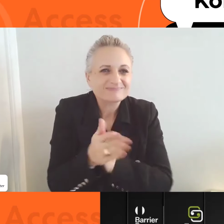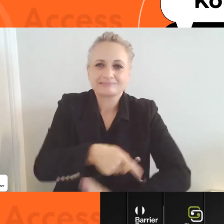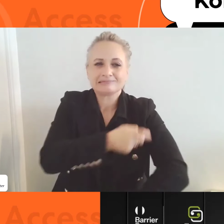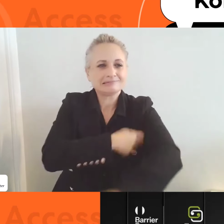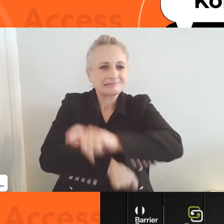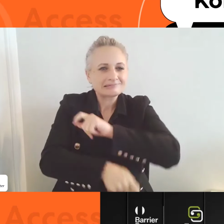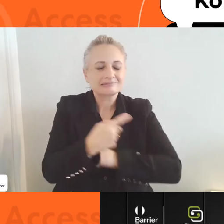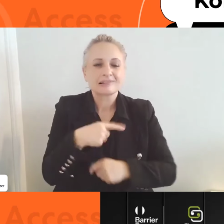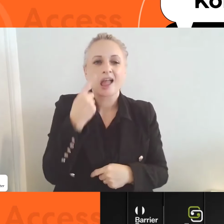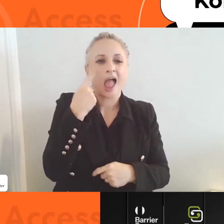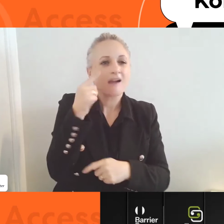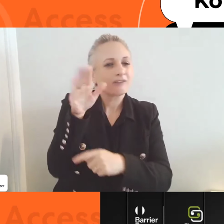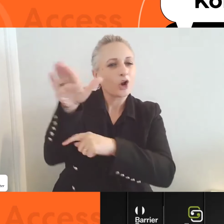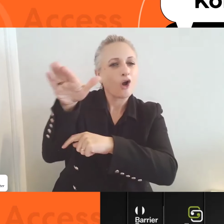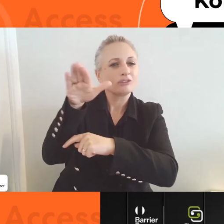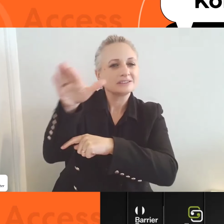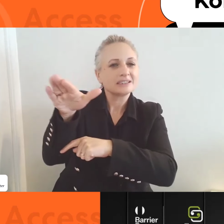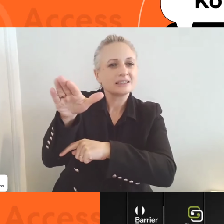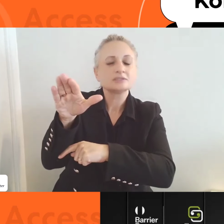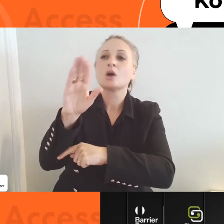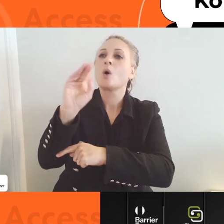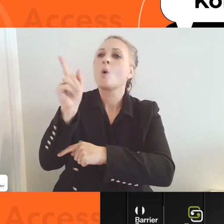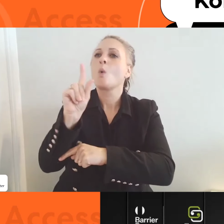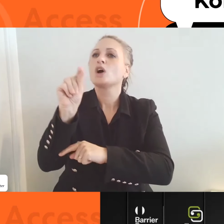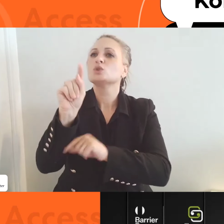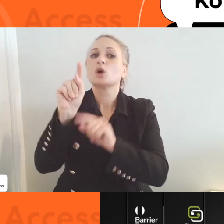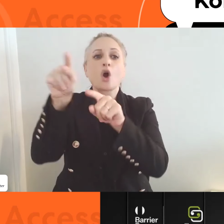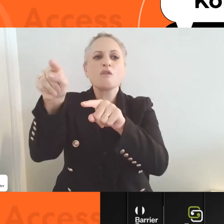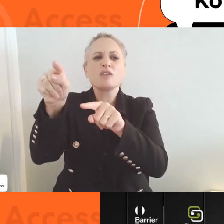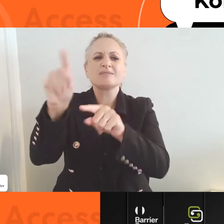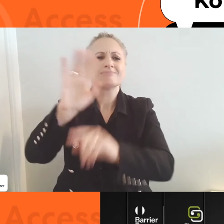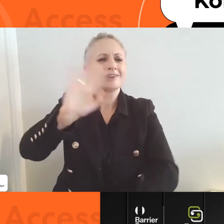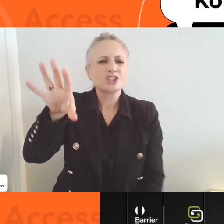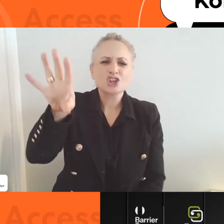other people are doing and don't copy, but look at it and apply